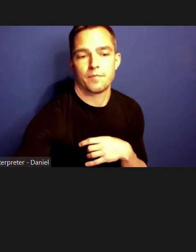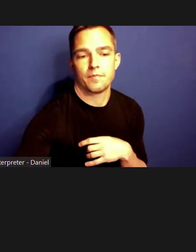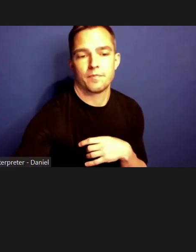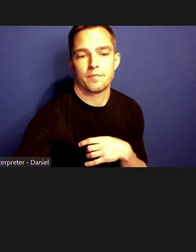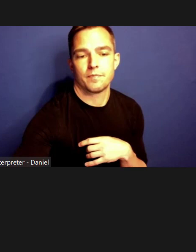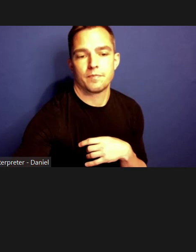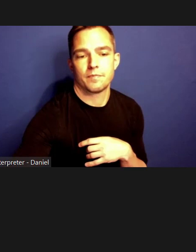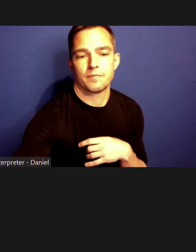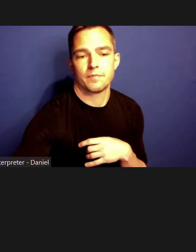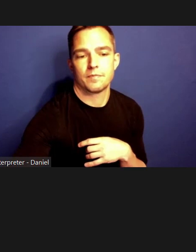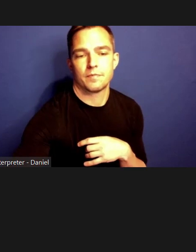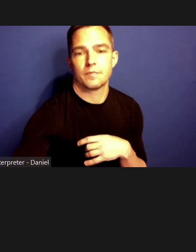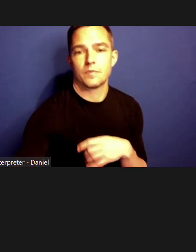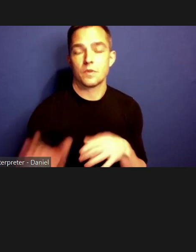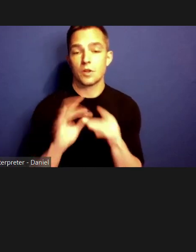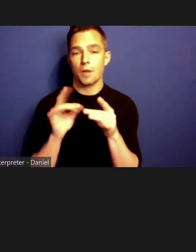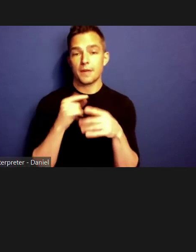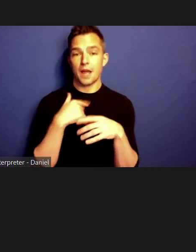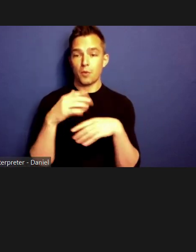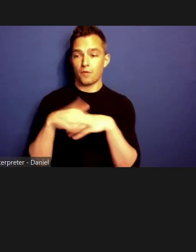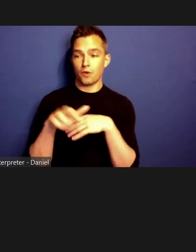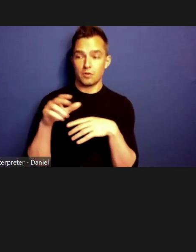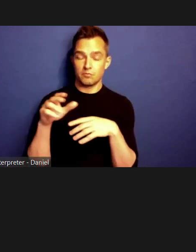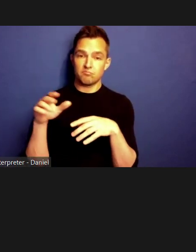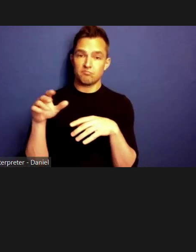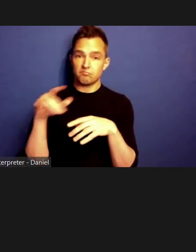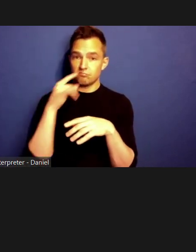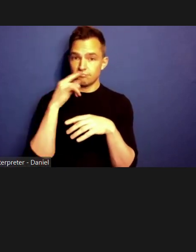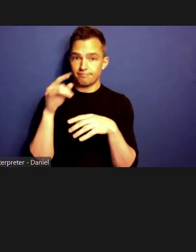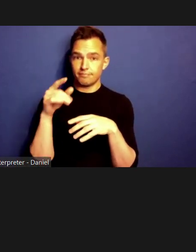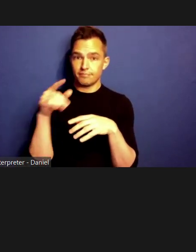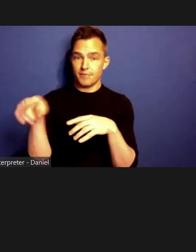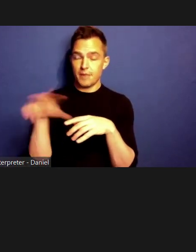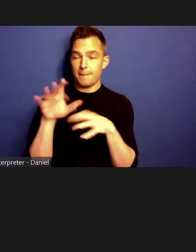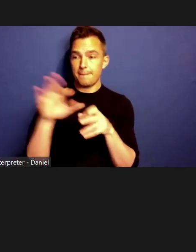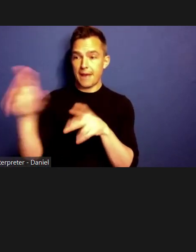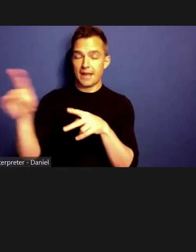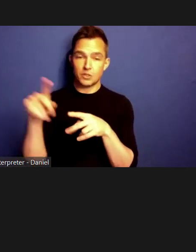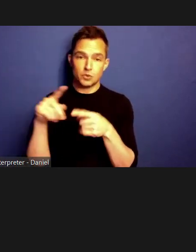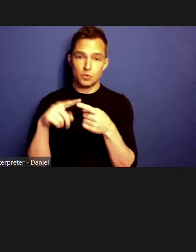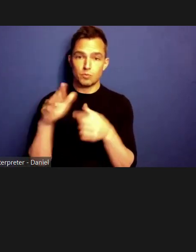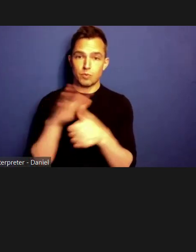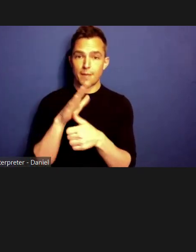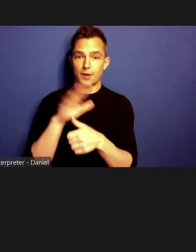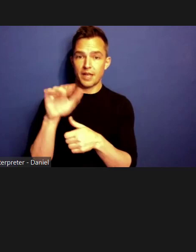provider and not to an audiologist, so kind of a question.